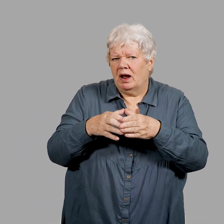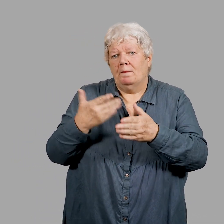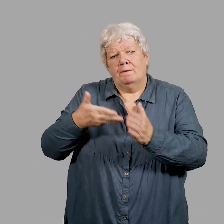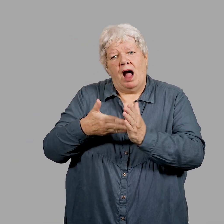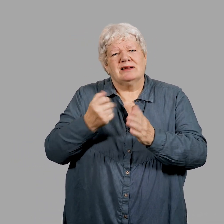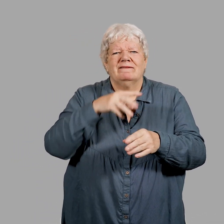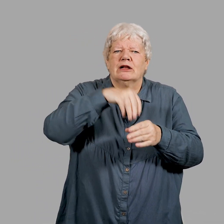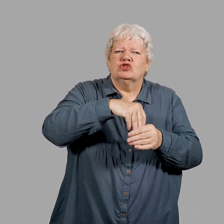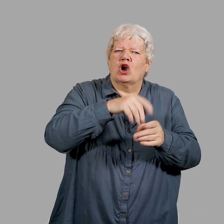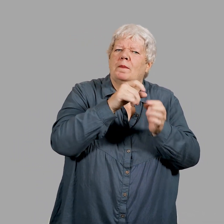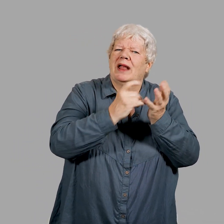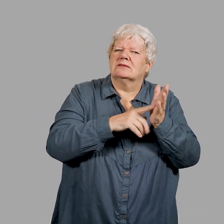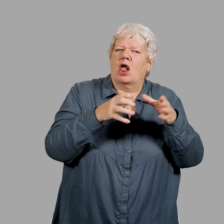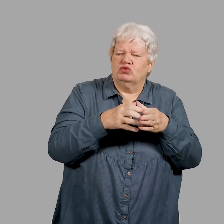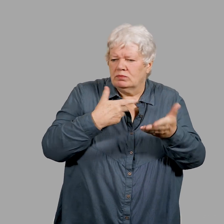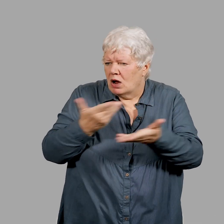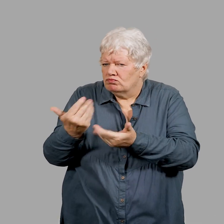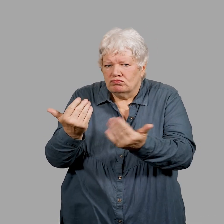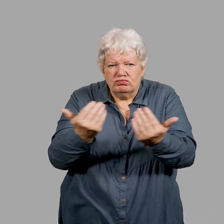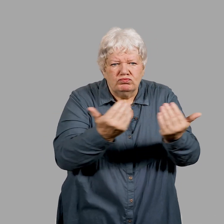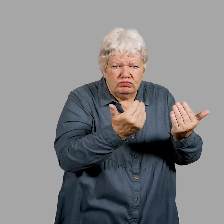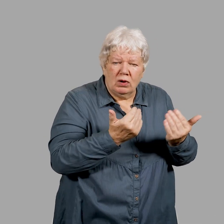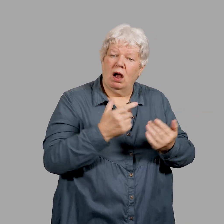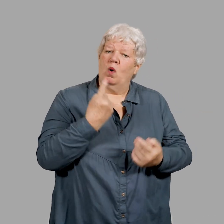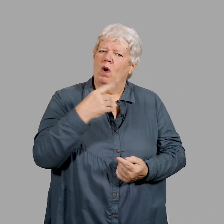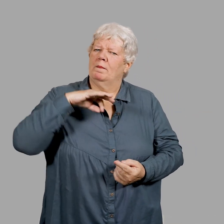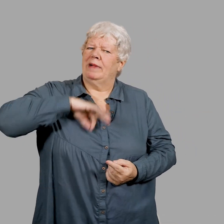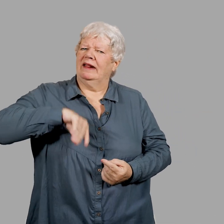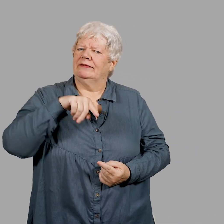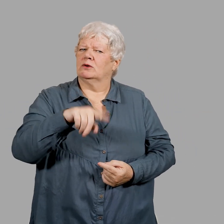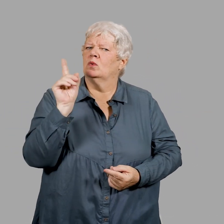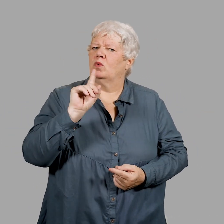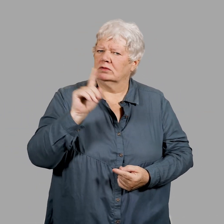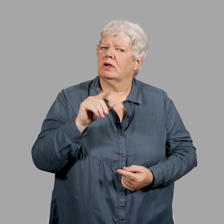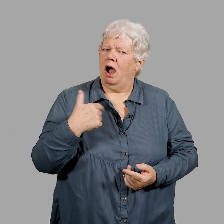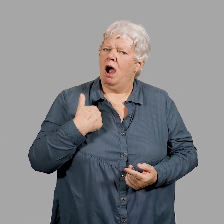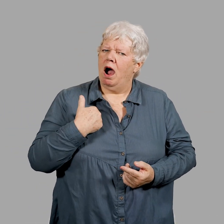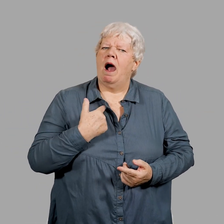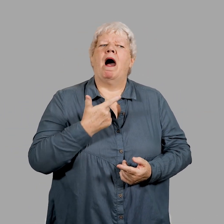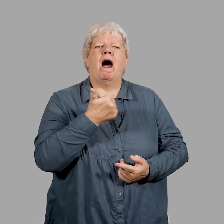and more recently through our internal BSL group. A key benefit of this approach is that it has enabled us